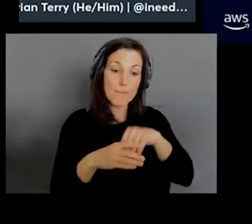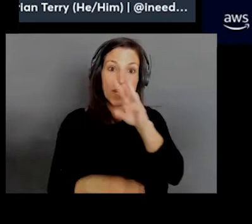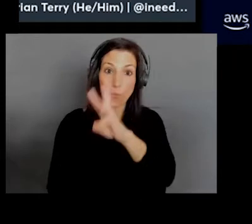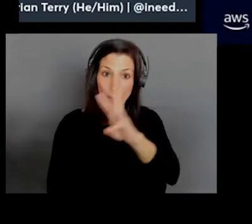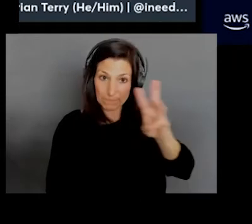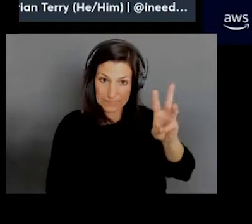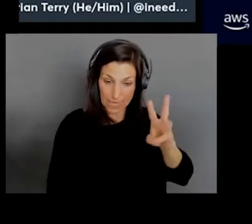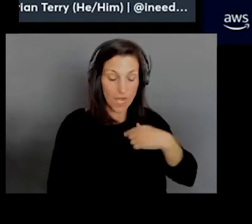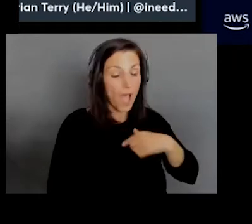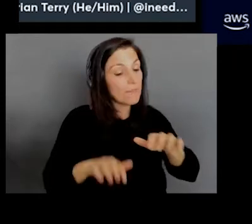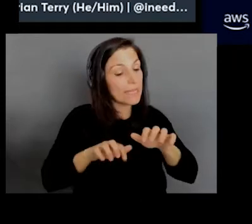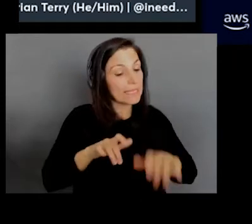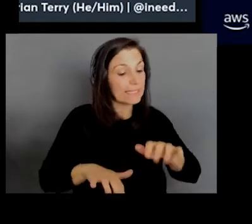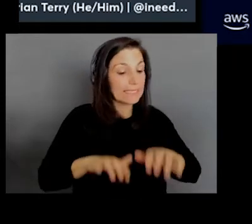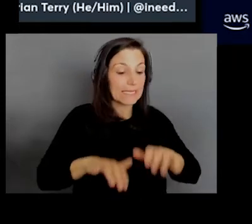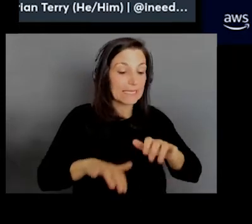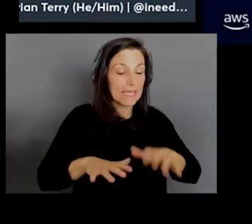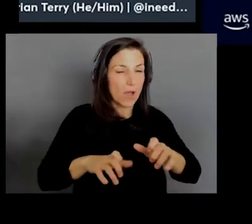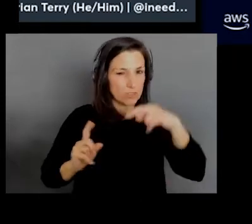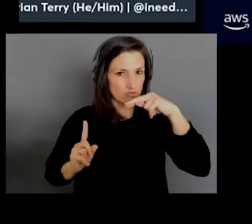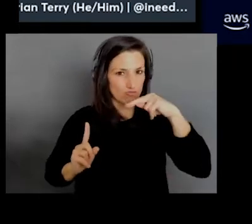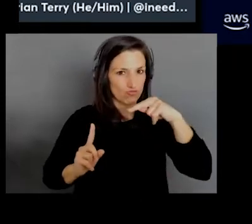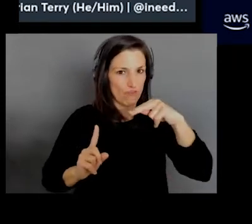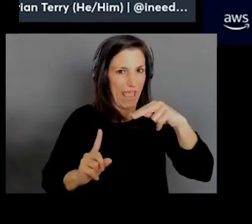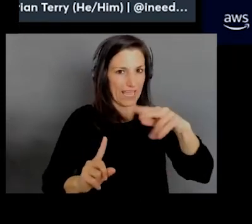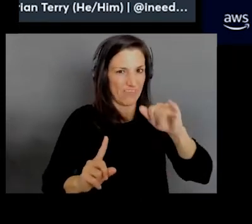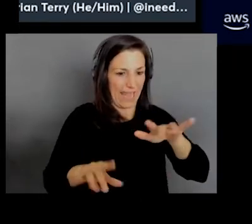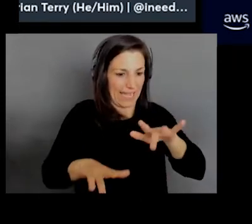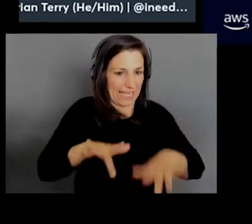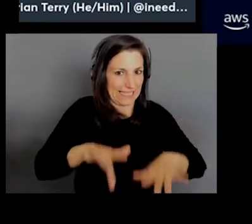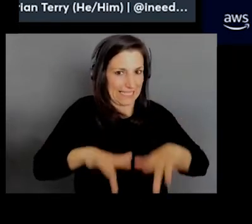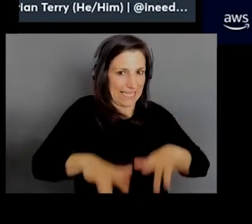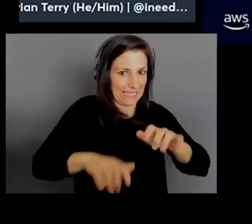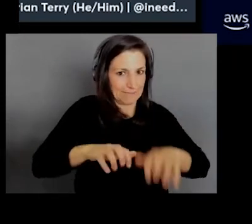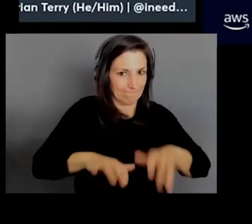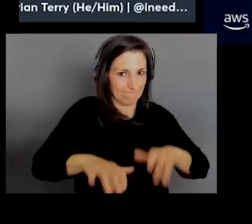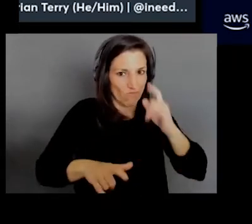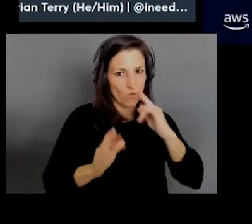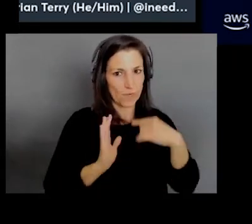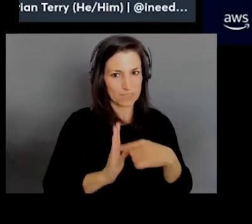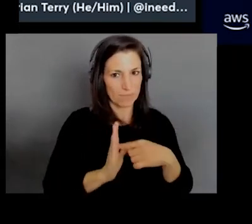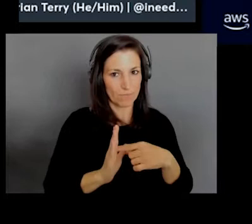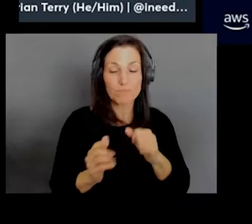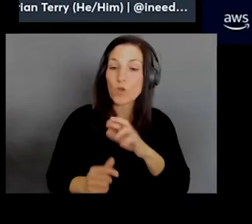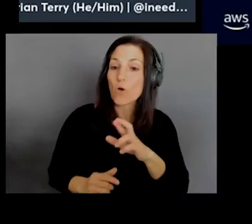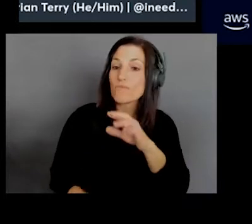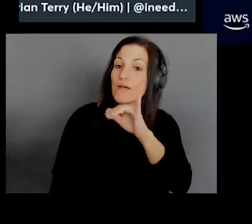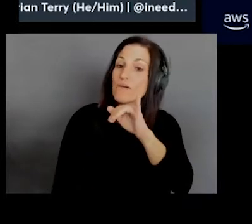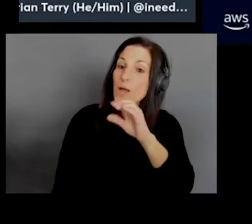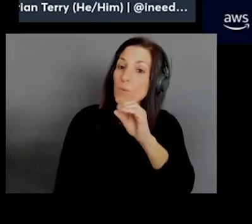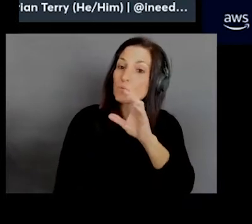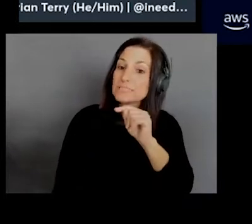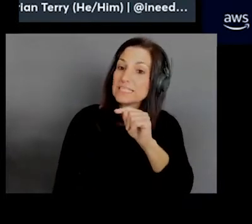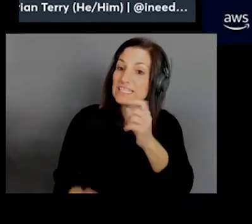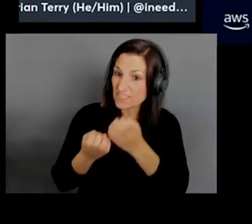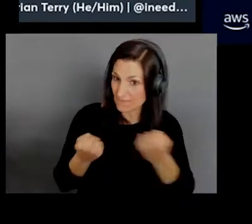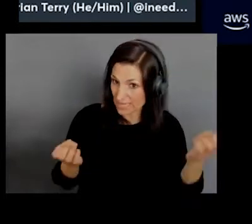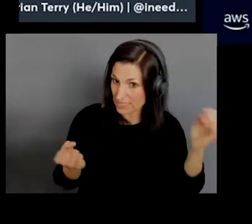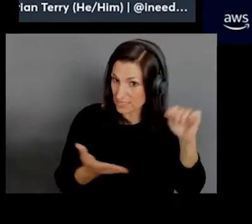and I wanna track that clickstream data as an example, or maybe I have an IoT device, maybe I'm driving a self-driving vehicle,